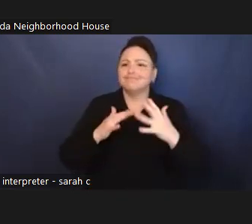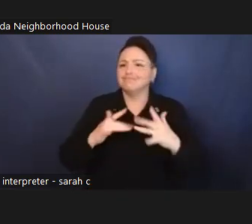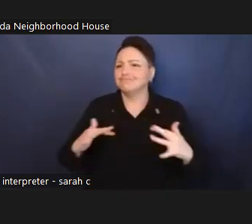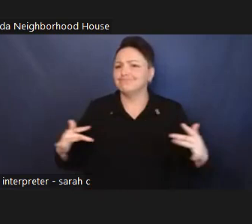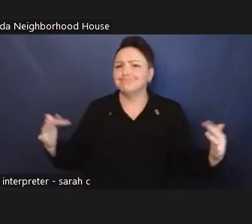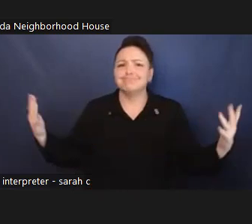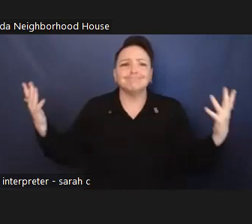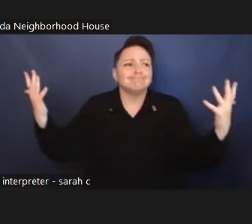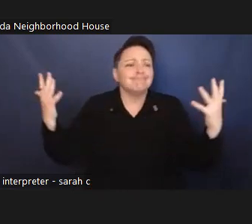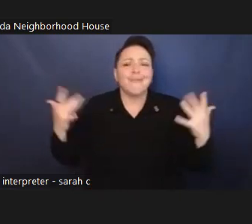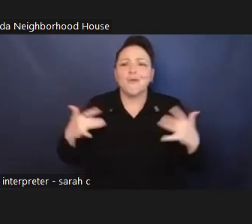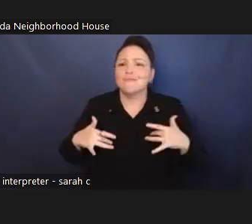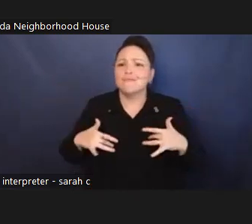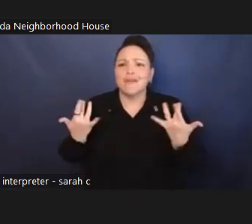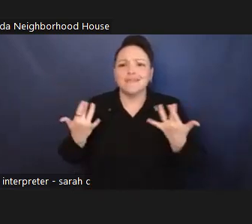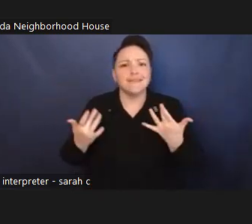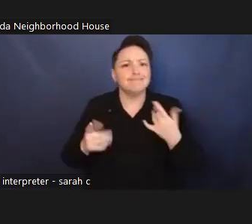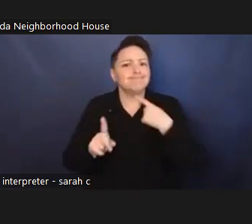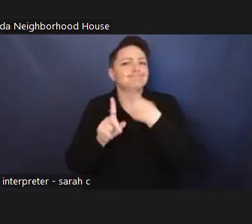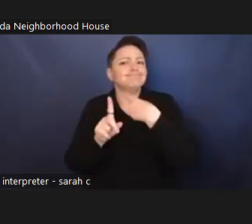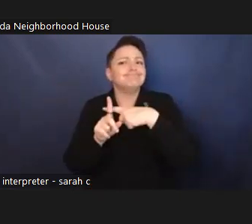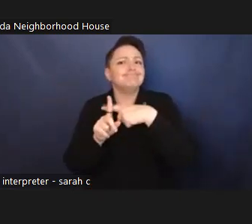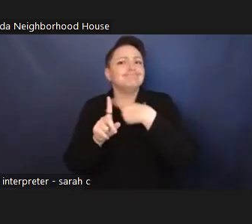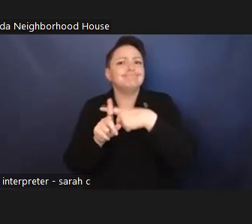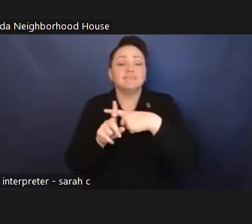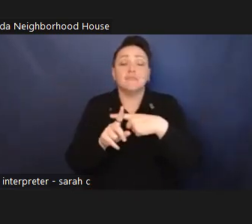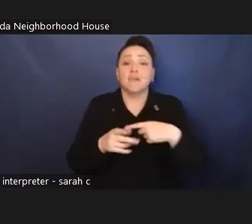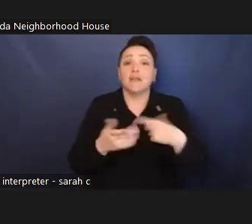what the state can be doing better, any of these type of comments love to hear them.